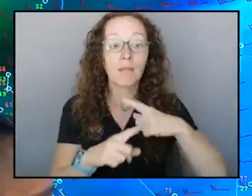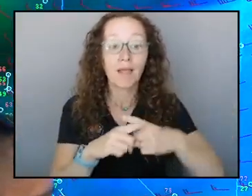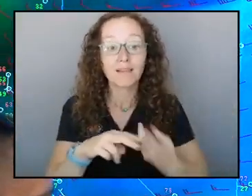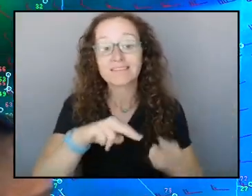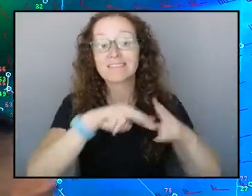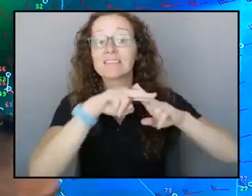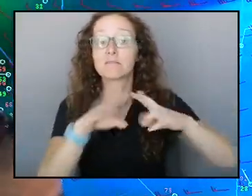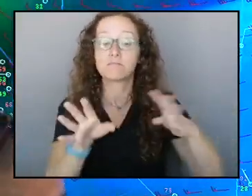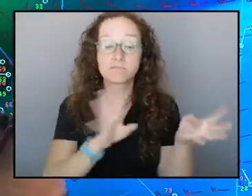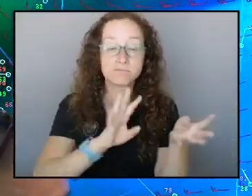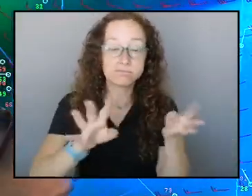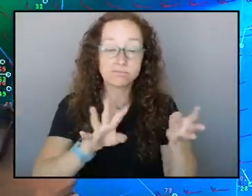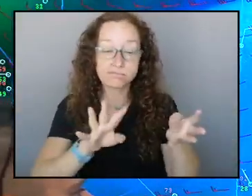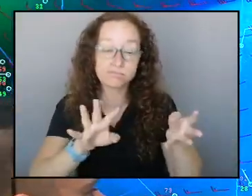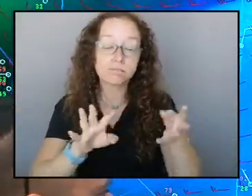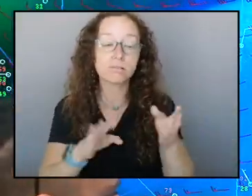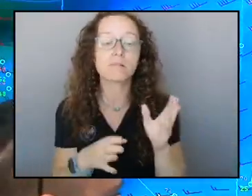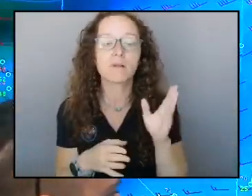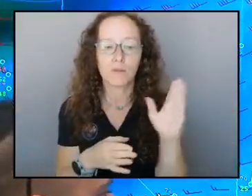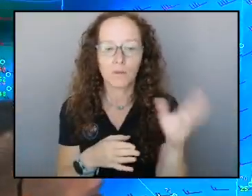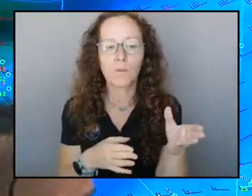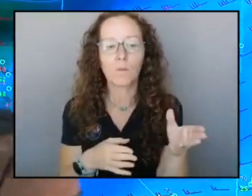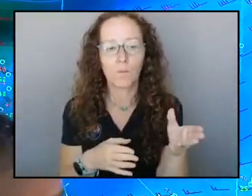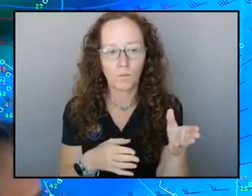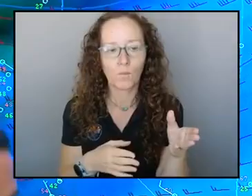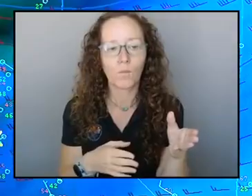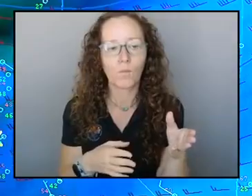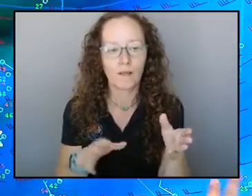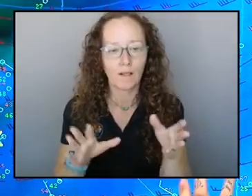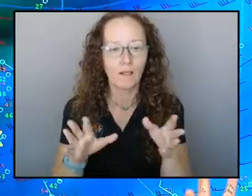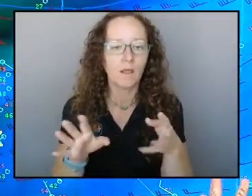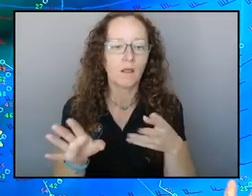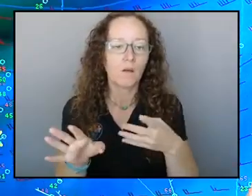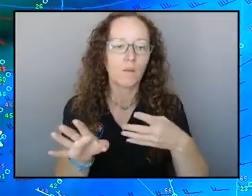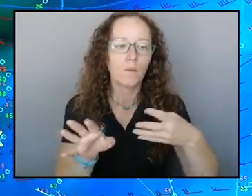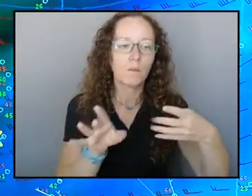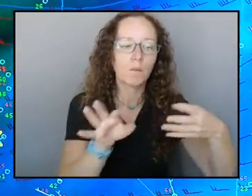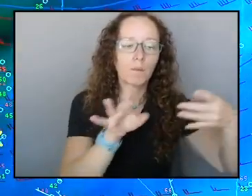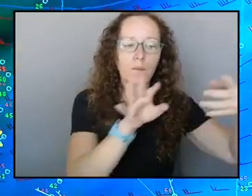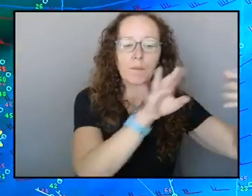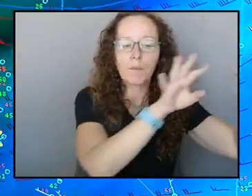kind of reduce out and slacken as this becomes the norm across